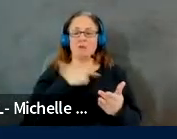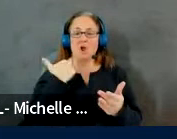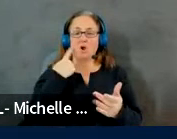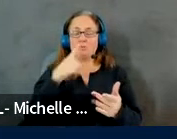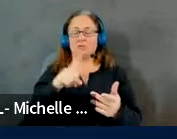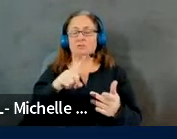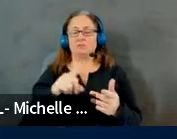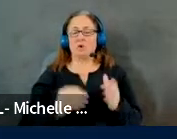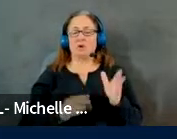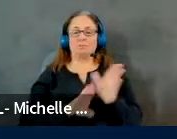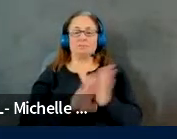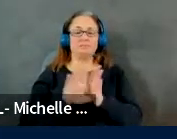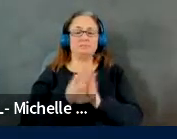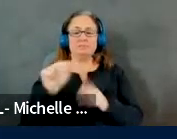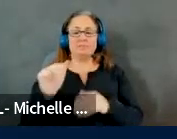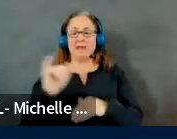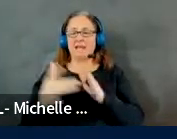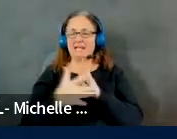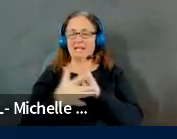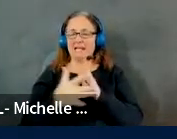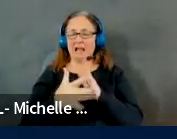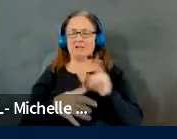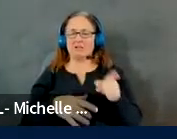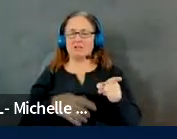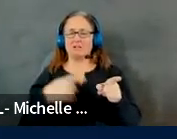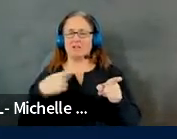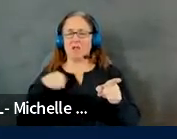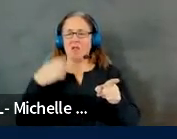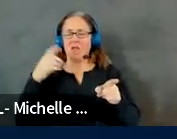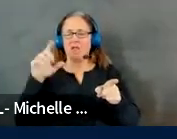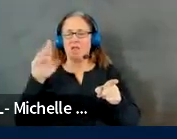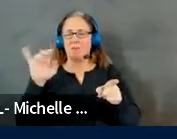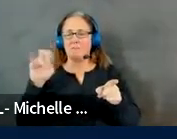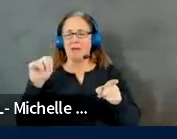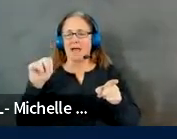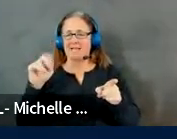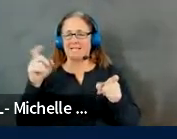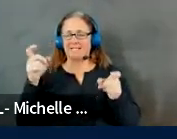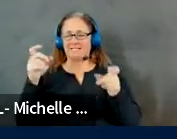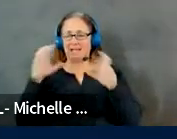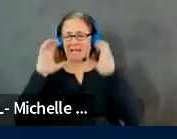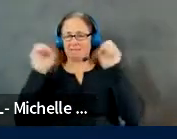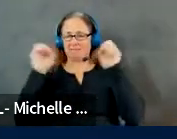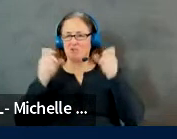AI technologies. This was issued by the Biden Administration. And so that's what has spurred